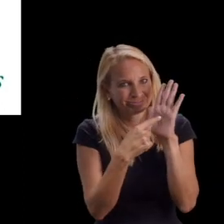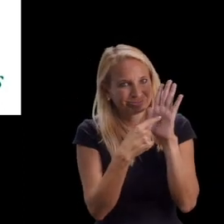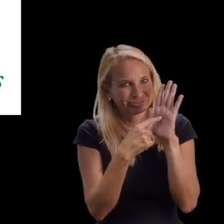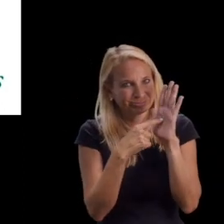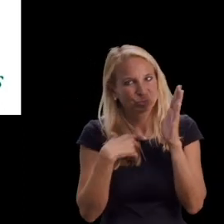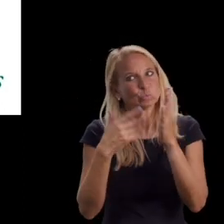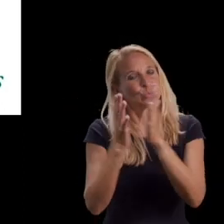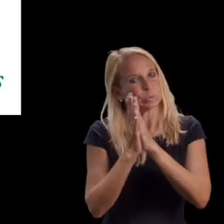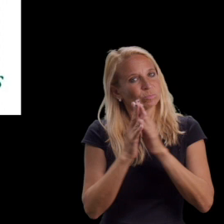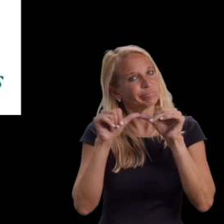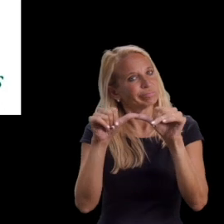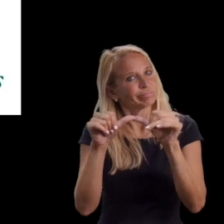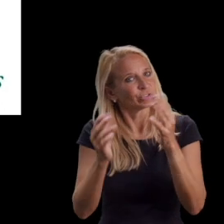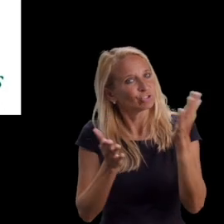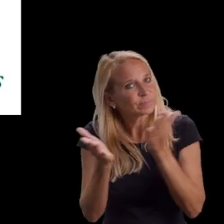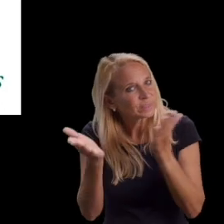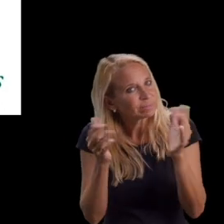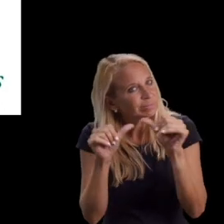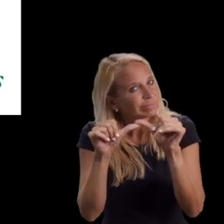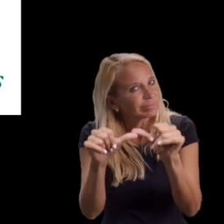Also, same date and time.